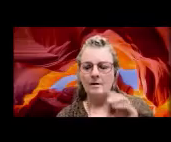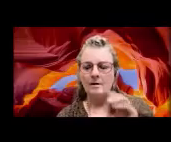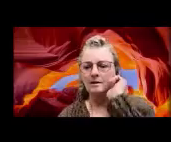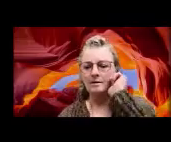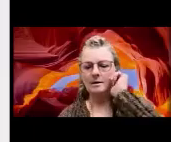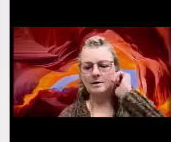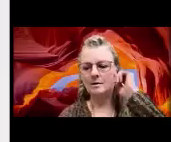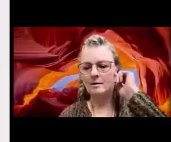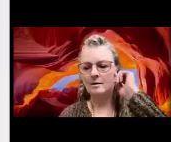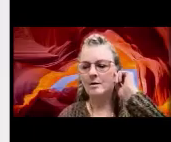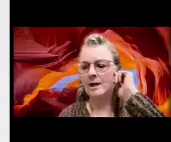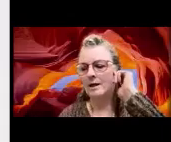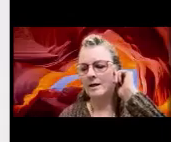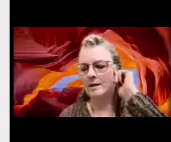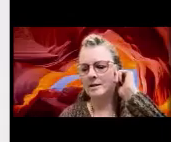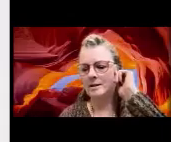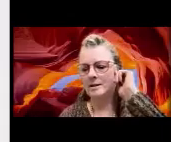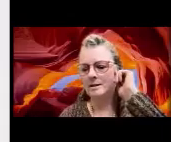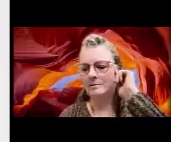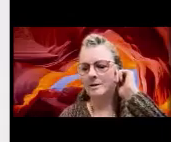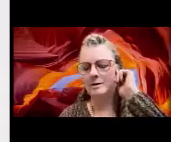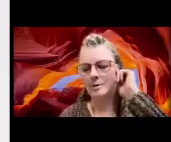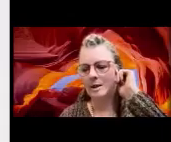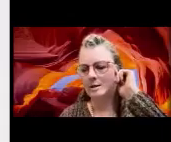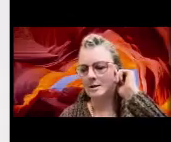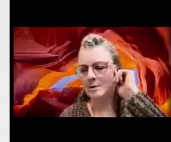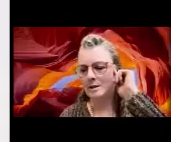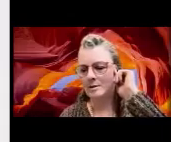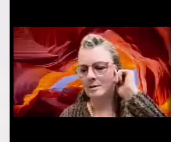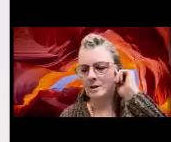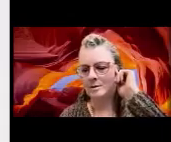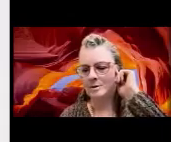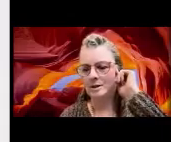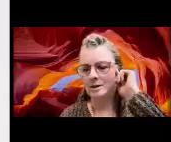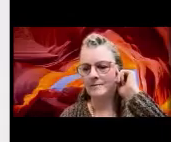Okay, is that good? Okay, I can see it now. Well, nope, I can see my closed captioning.